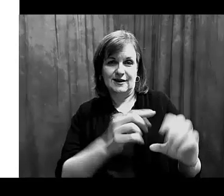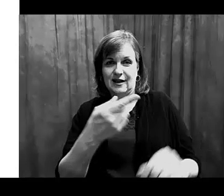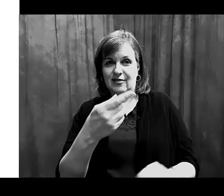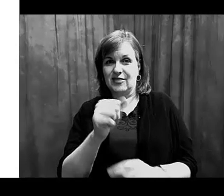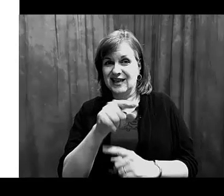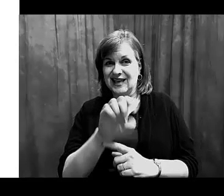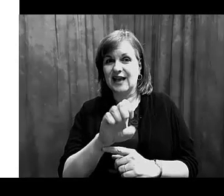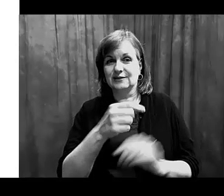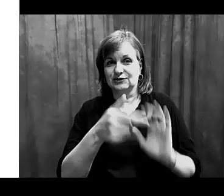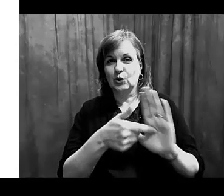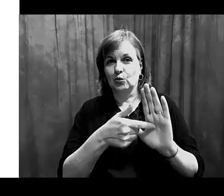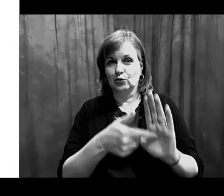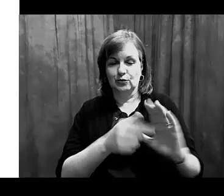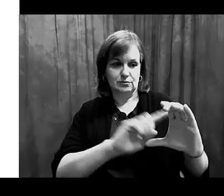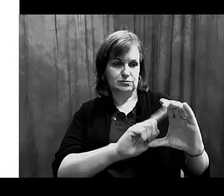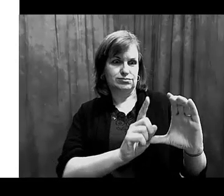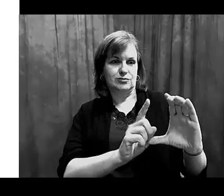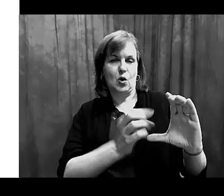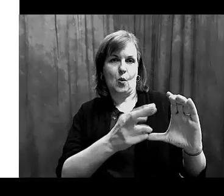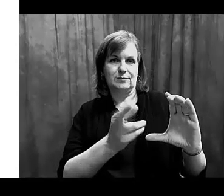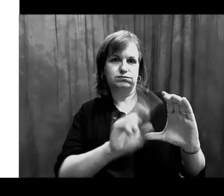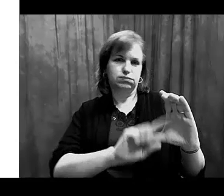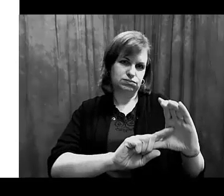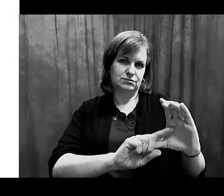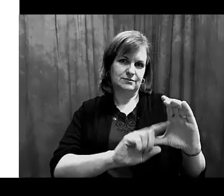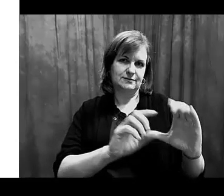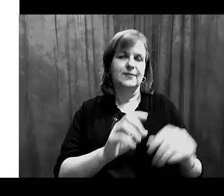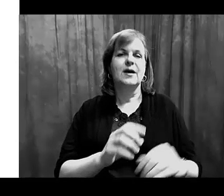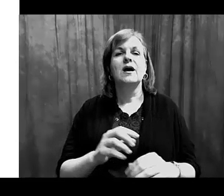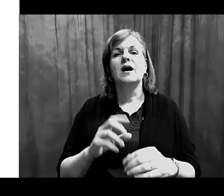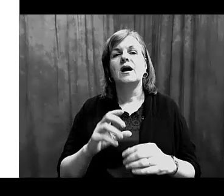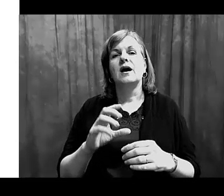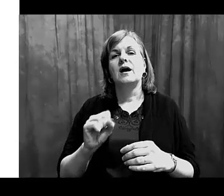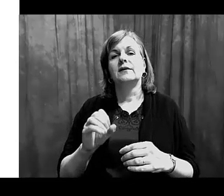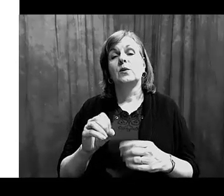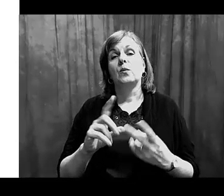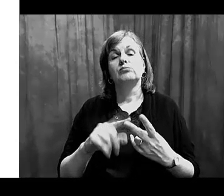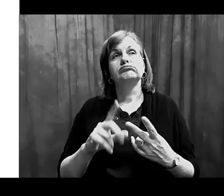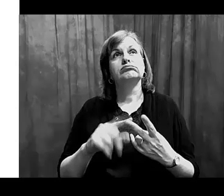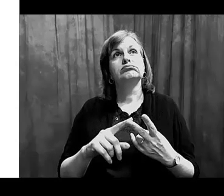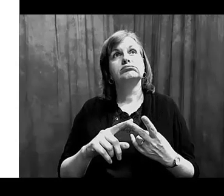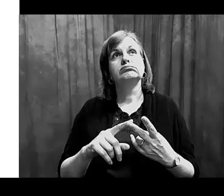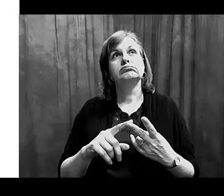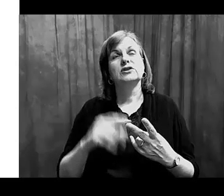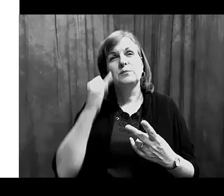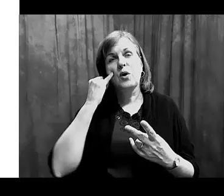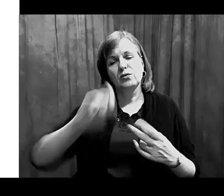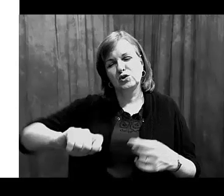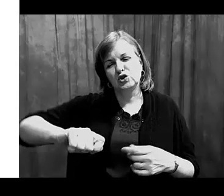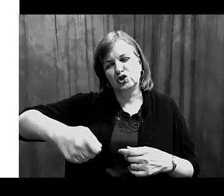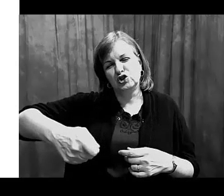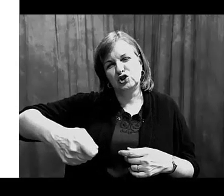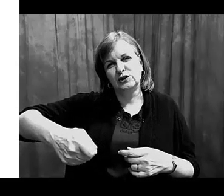we'll hopefully the gas gauge is going to tell you right? what about